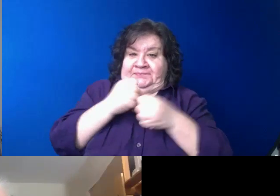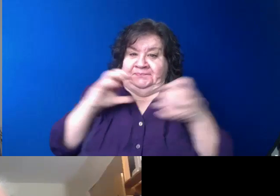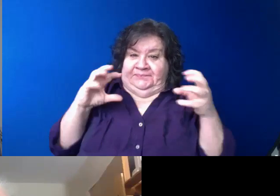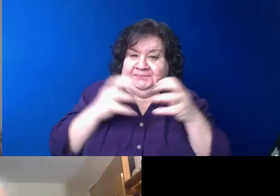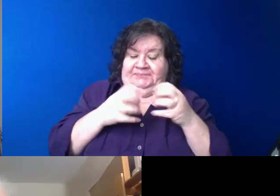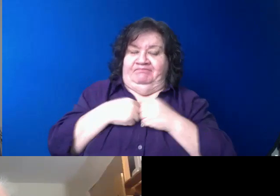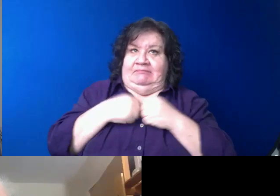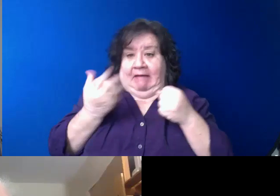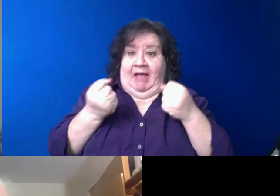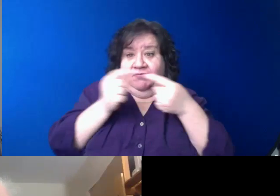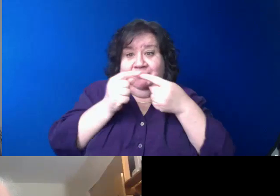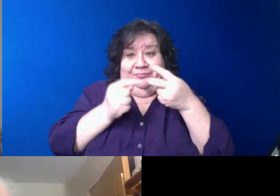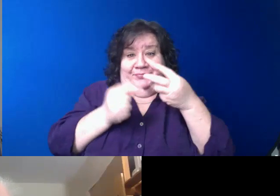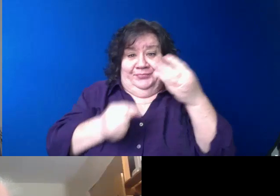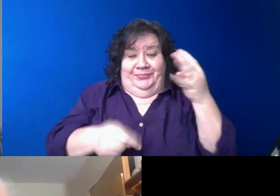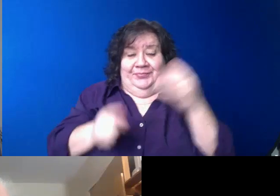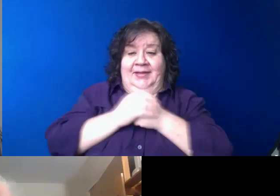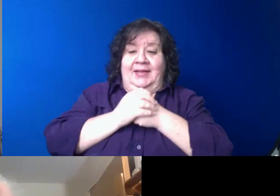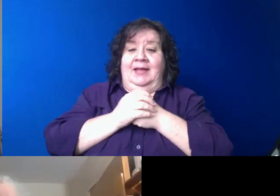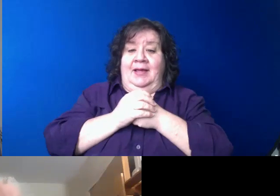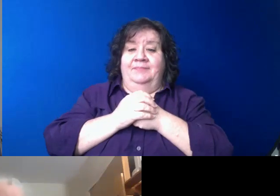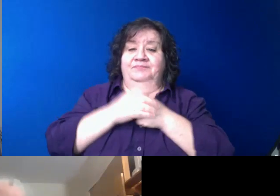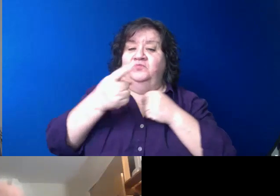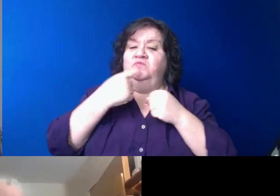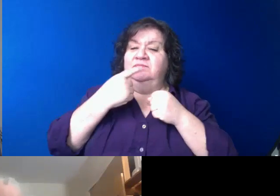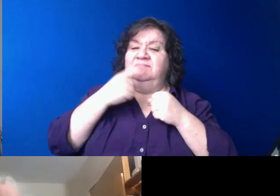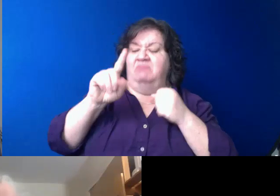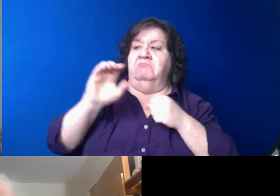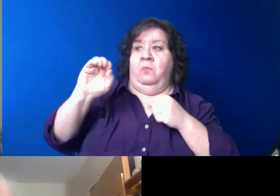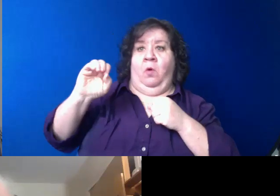and and i think you know we saw some of that you know in the in the small piece of research that